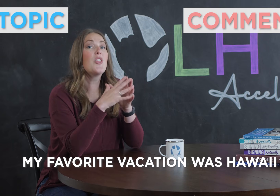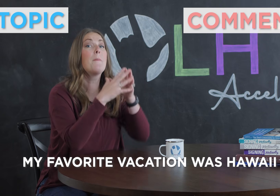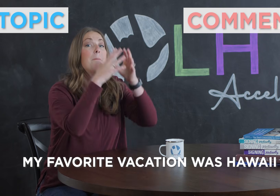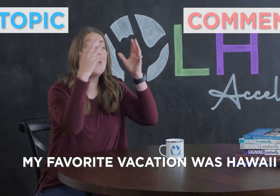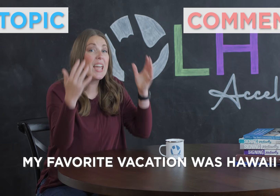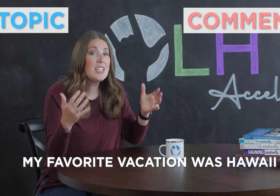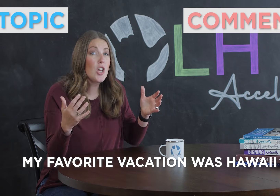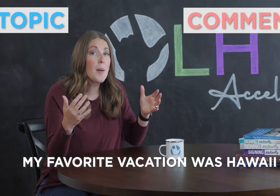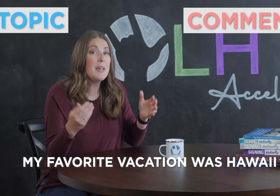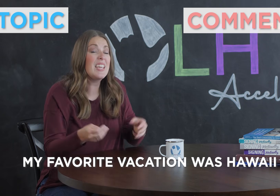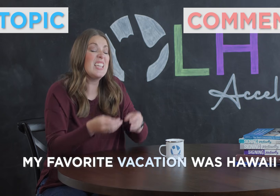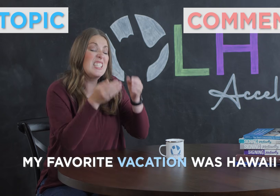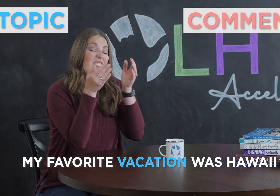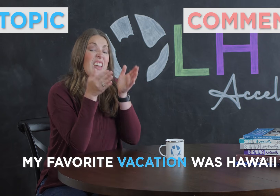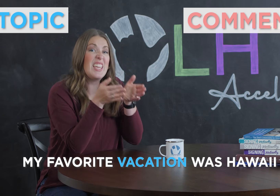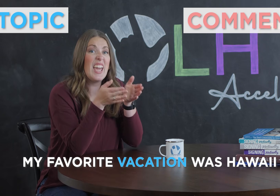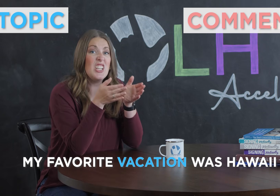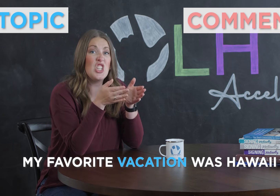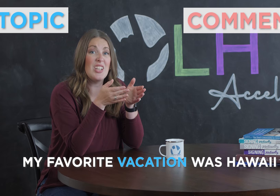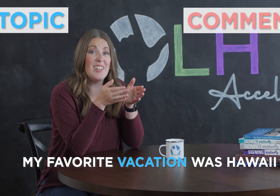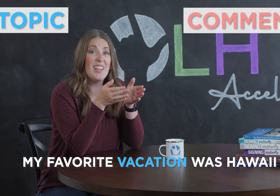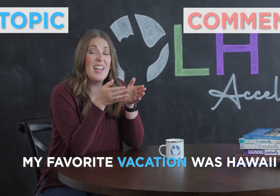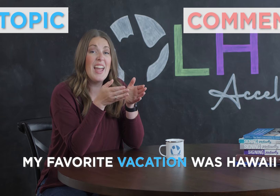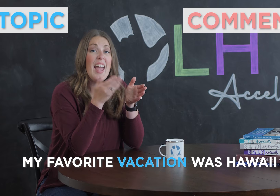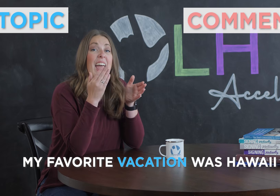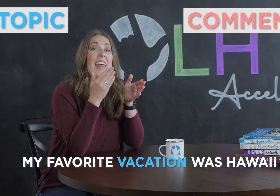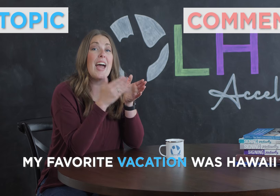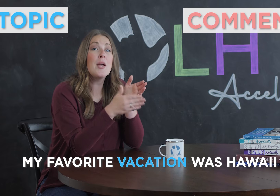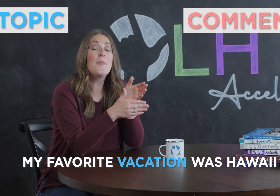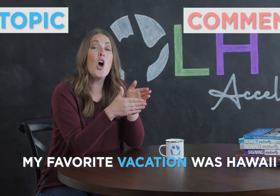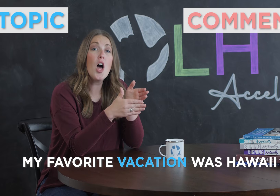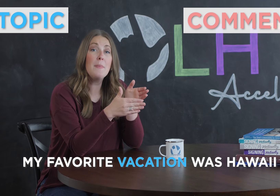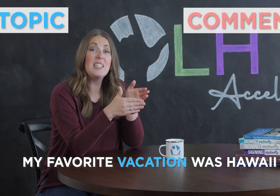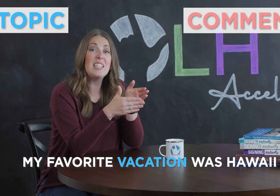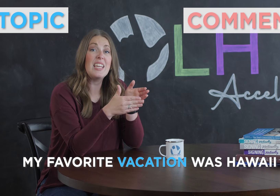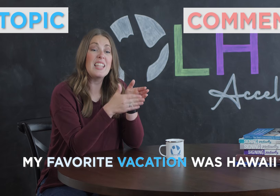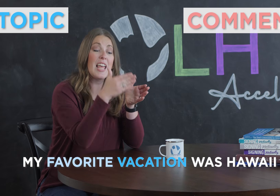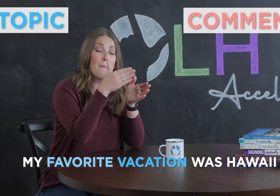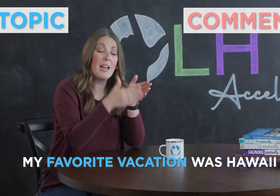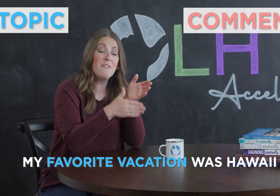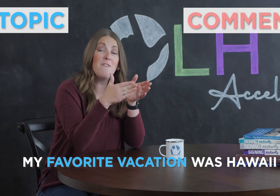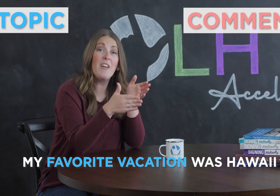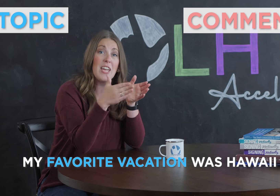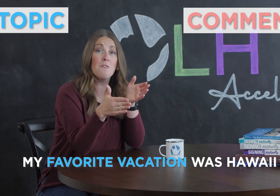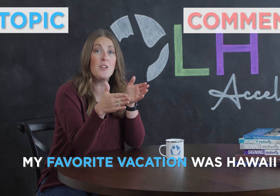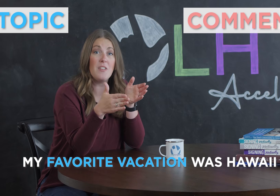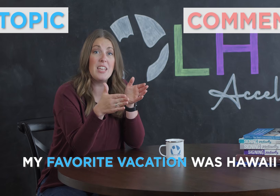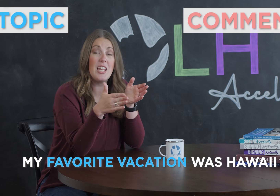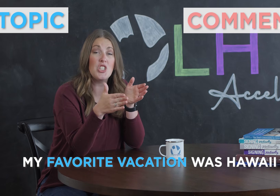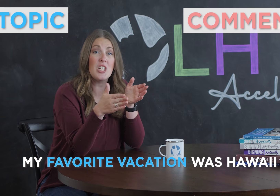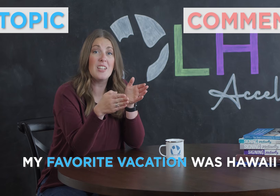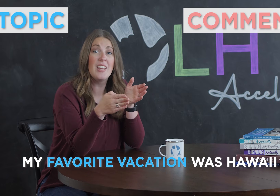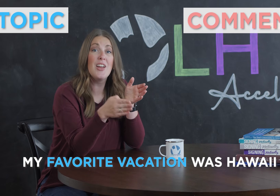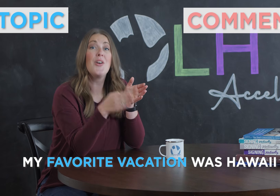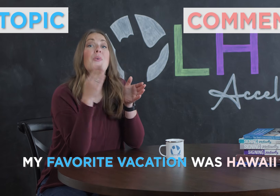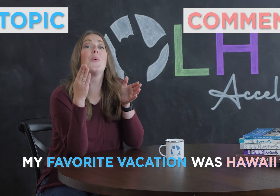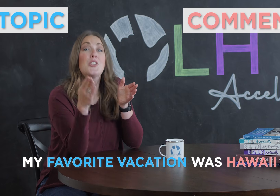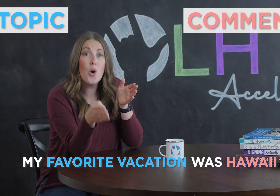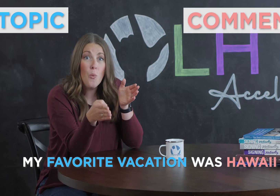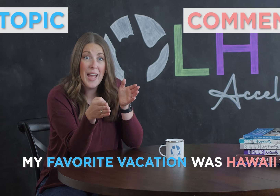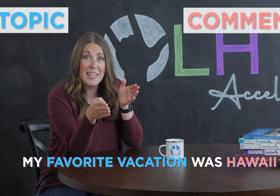The main topic is the 'vacation' and I am commenting that my favorite vacation was Hawaii.